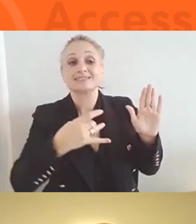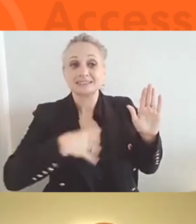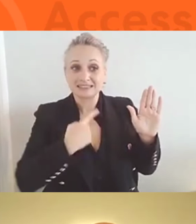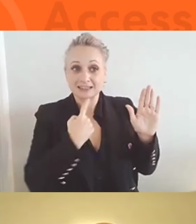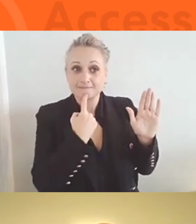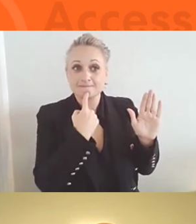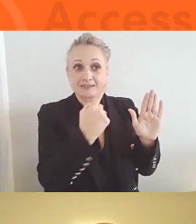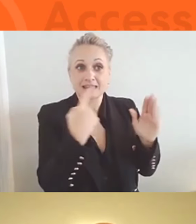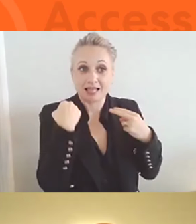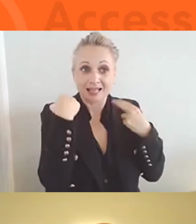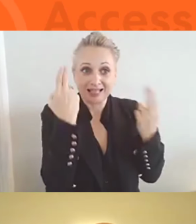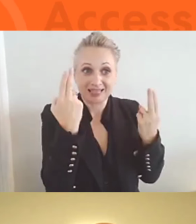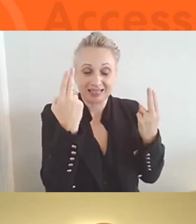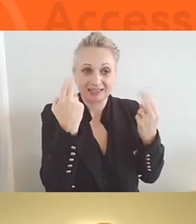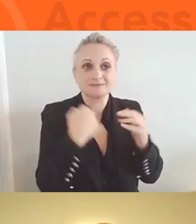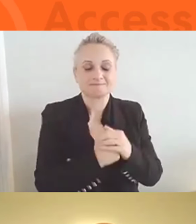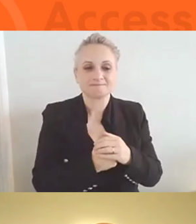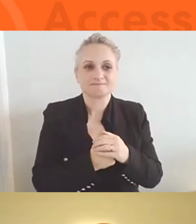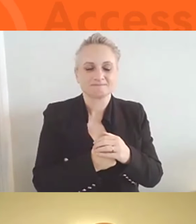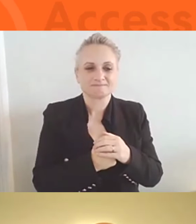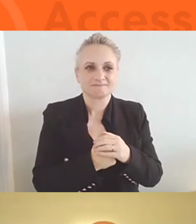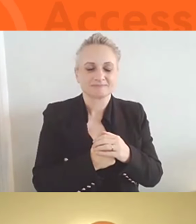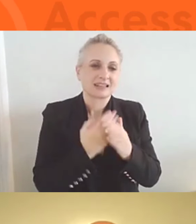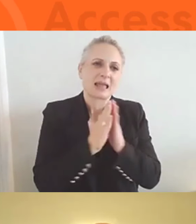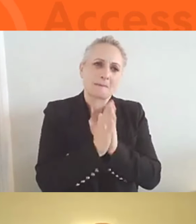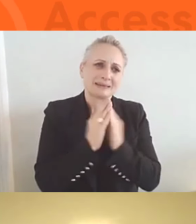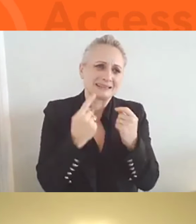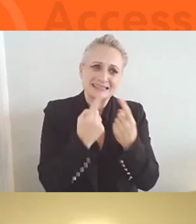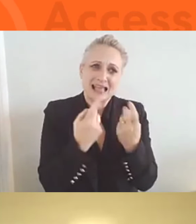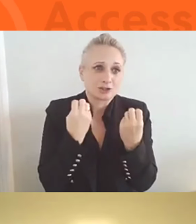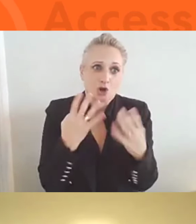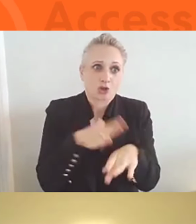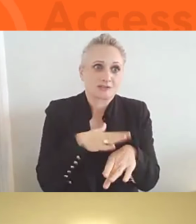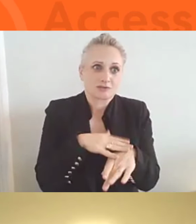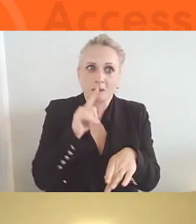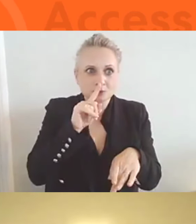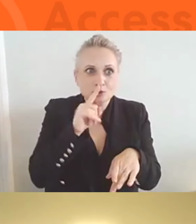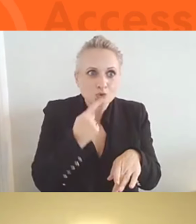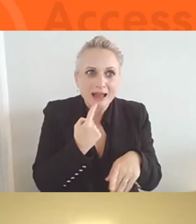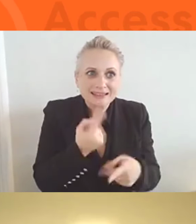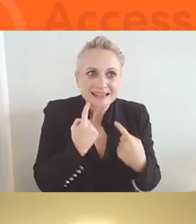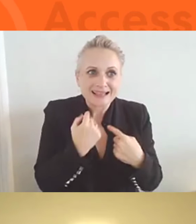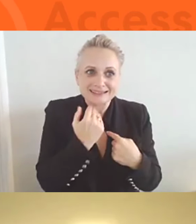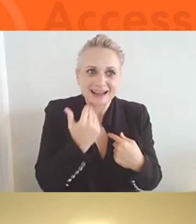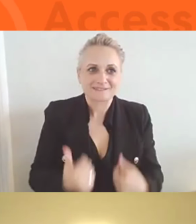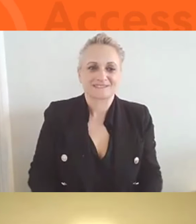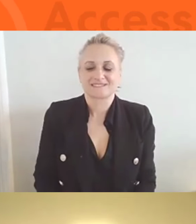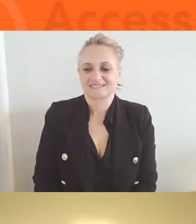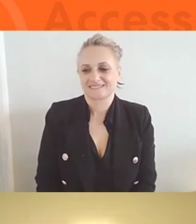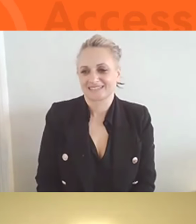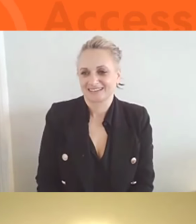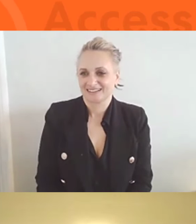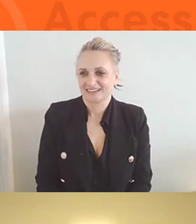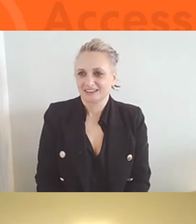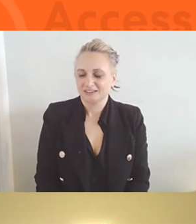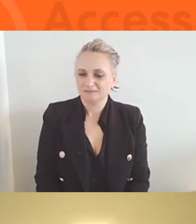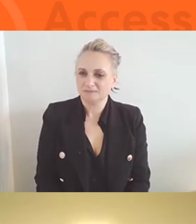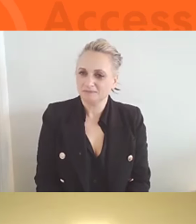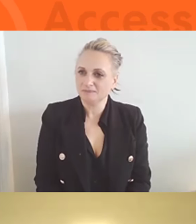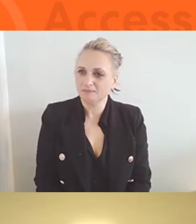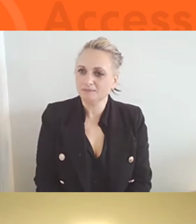us, you cannot tell us enough. Absolutely. Raymond, I would say